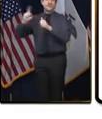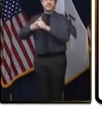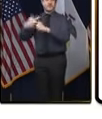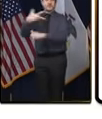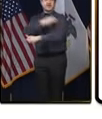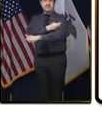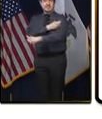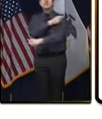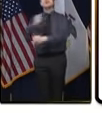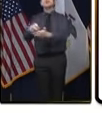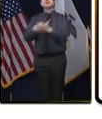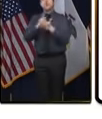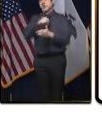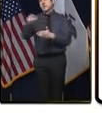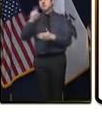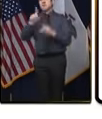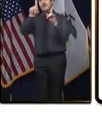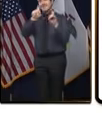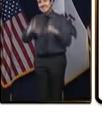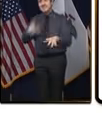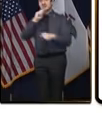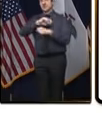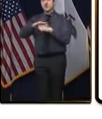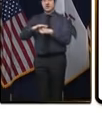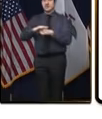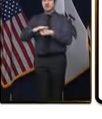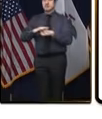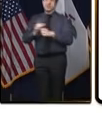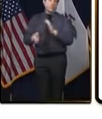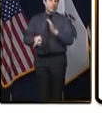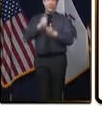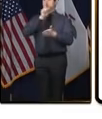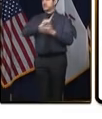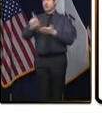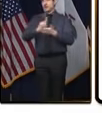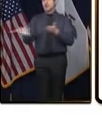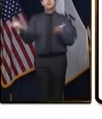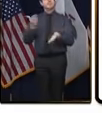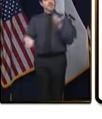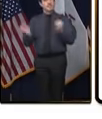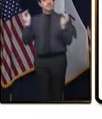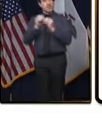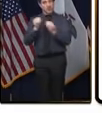first dose of vaccine will be